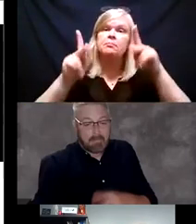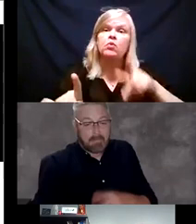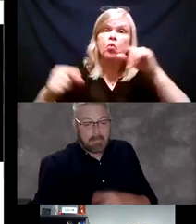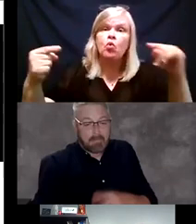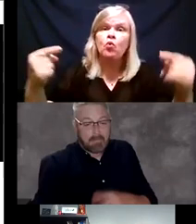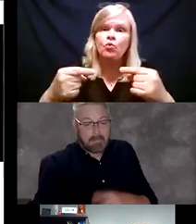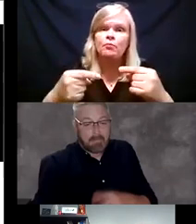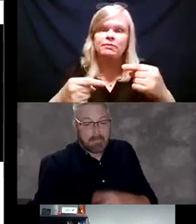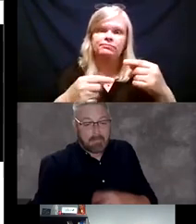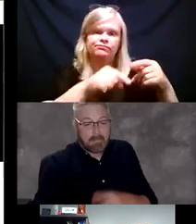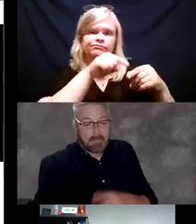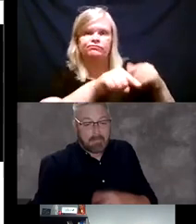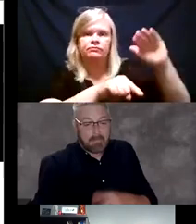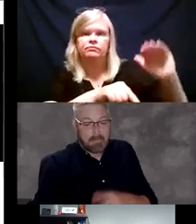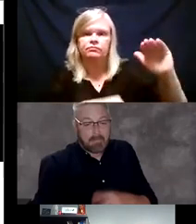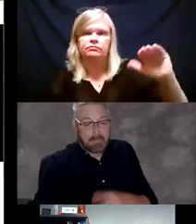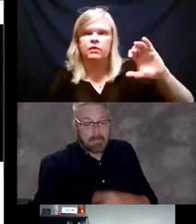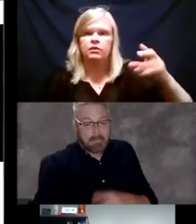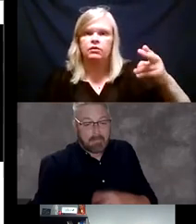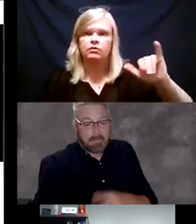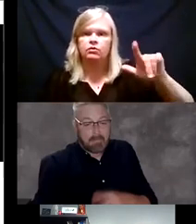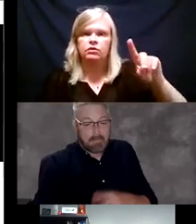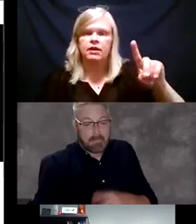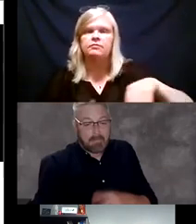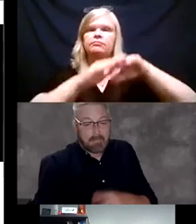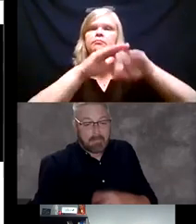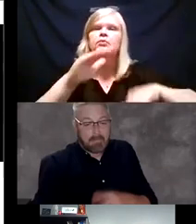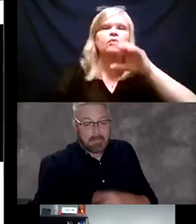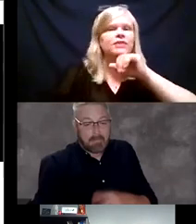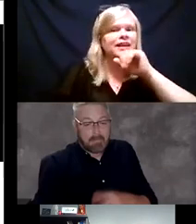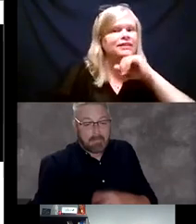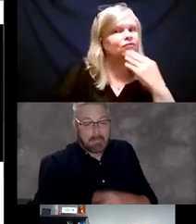AGAIN, WE MEAN A PERSON UNDER 14 YEARS OF AGE WHEN WE ARE TALKING